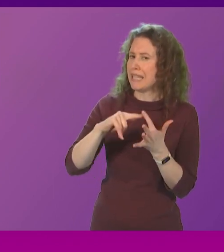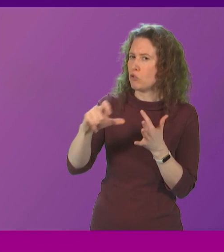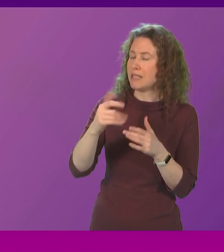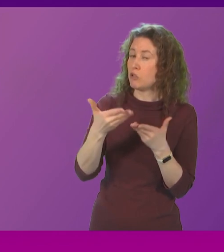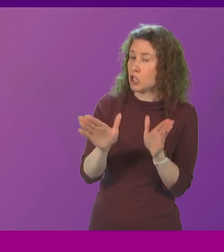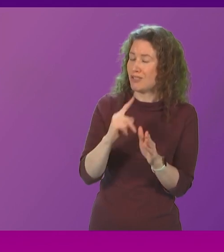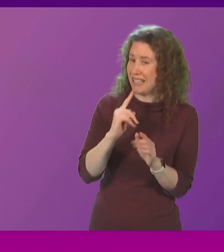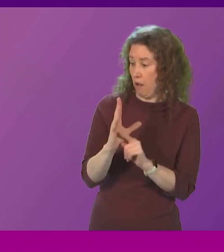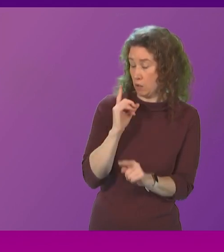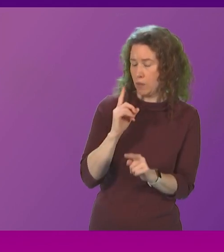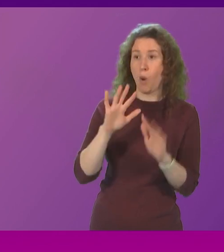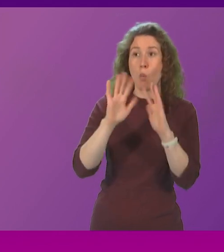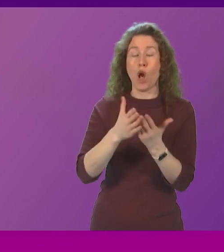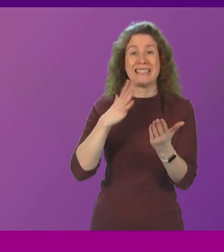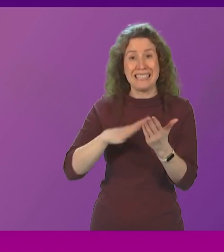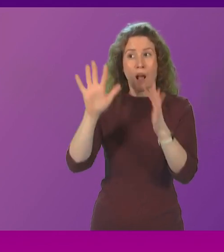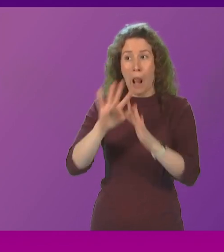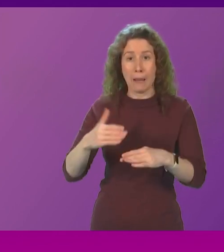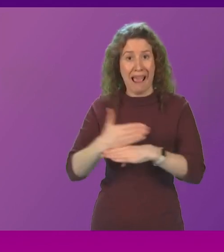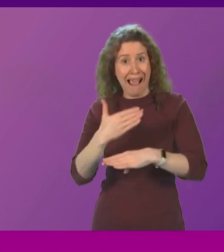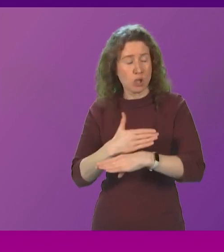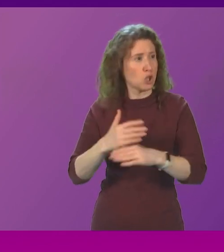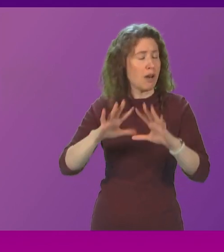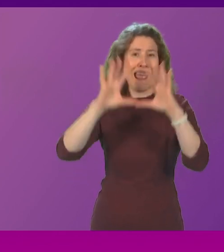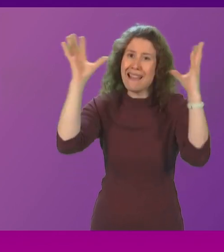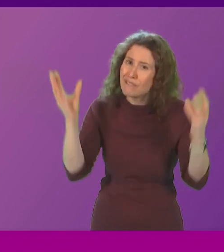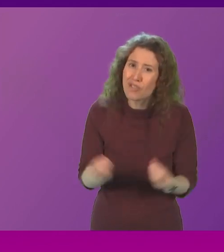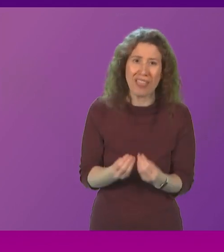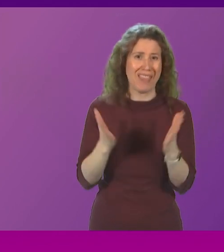“Our world needs climate action on all fronts: everything, everywhere, all at once.”